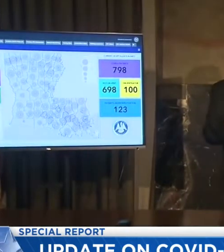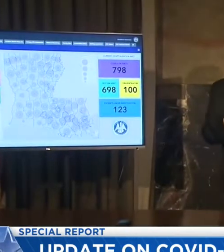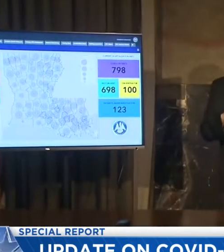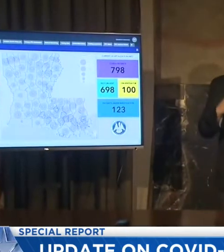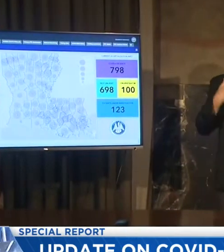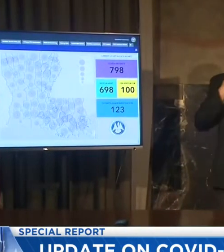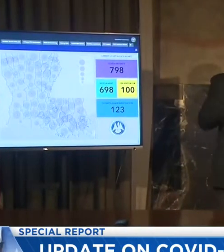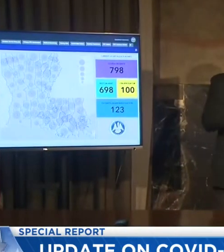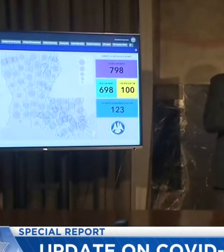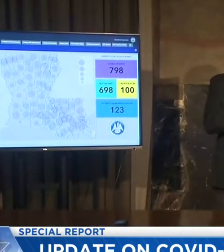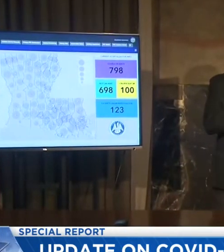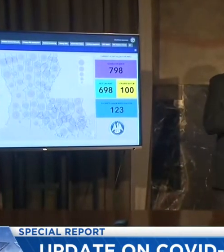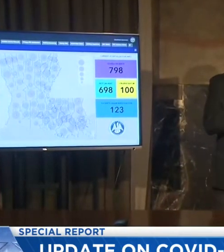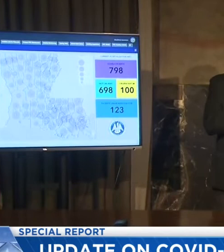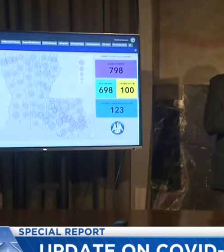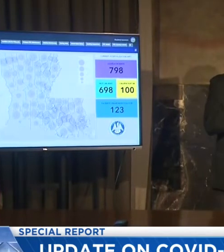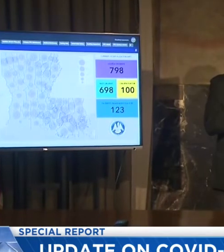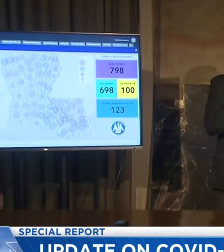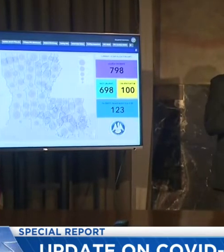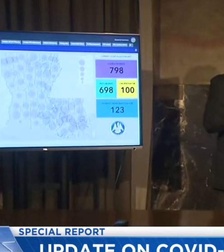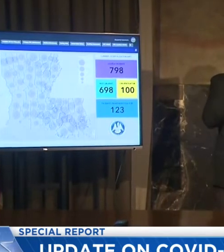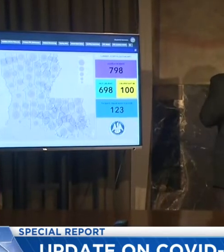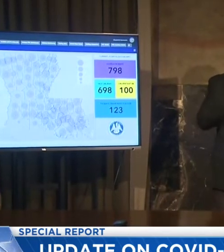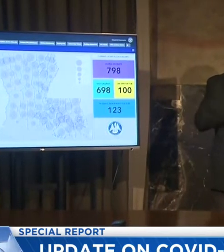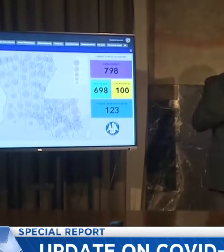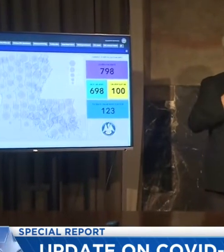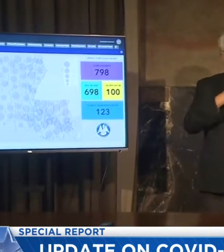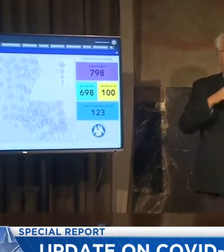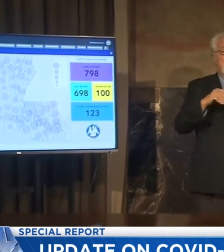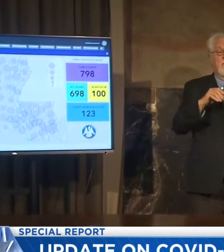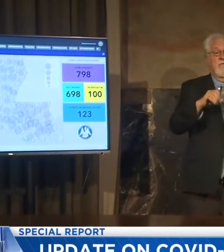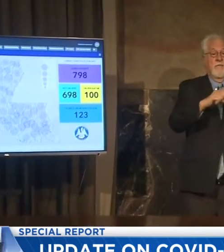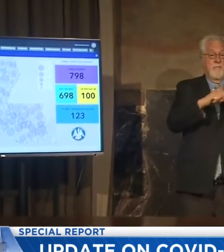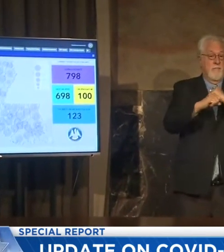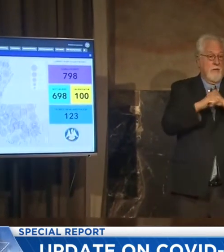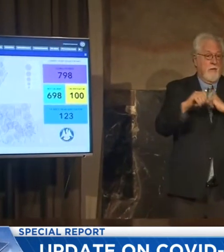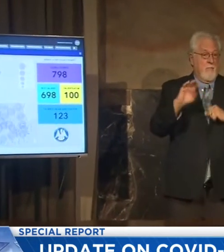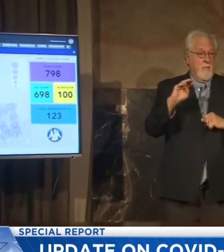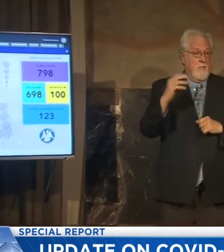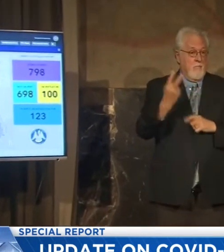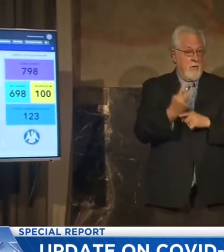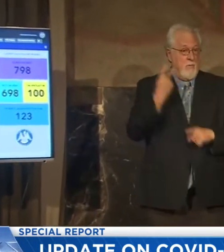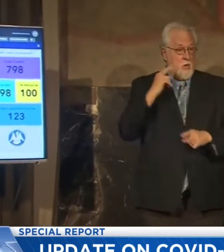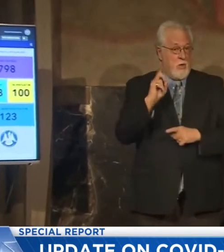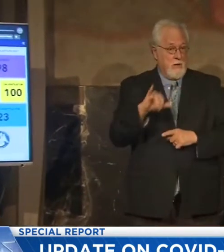MONTHS AGO WE WERE NUMBER TWO IN THE COUNTRY AND PER CAPITA CASES.